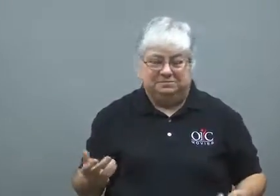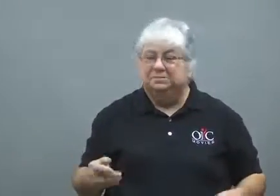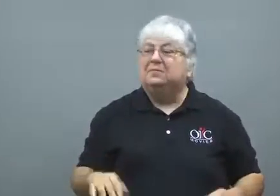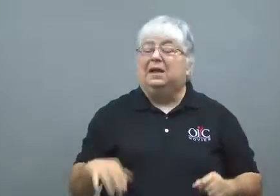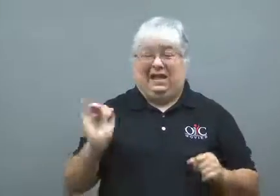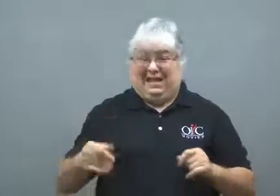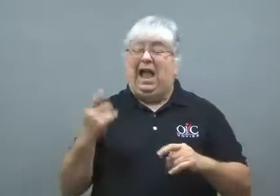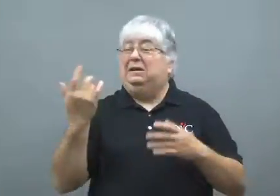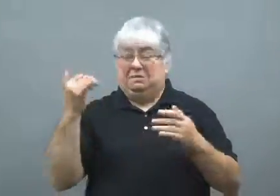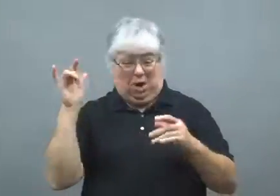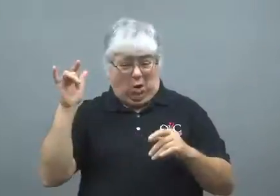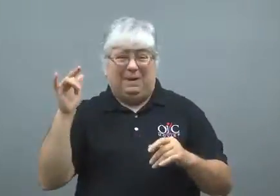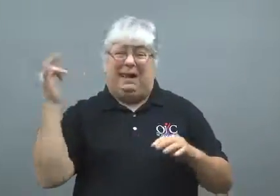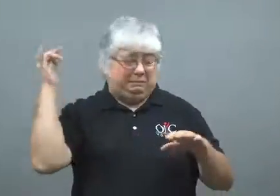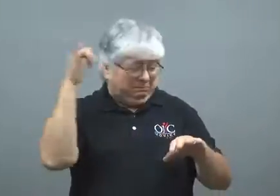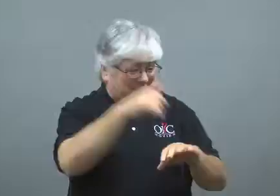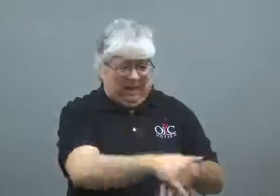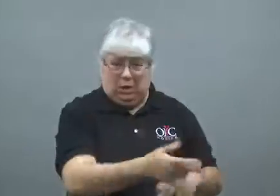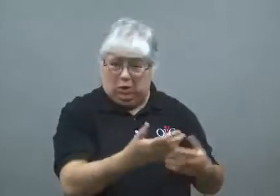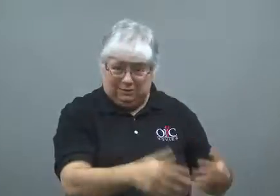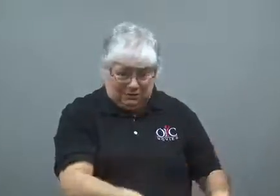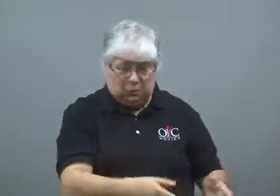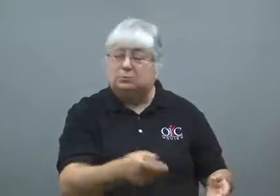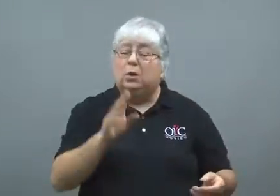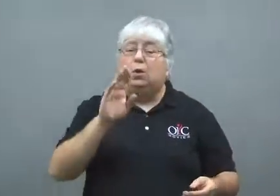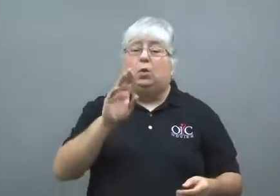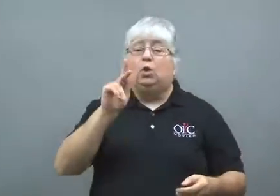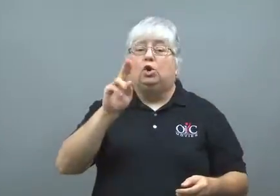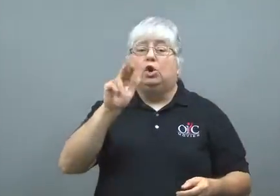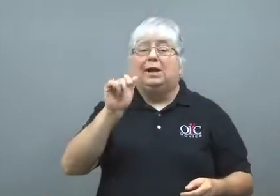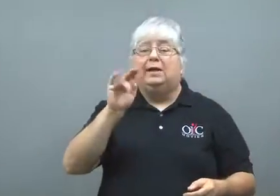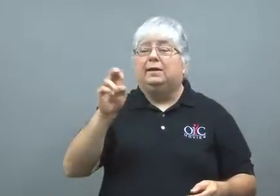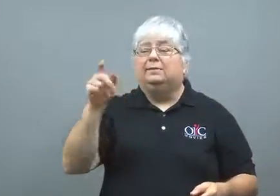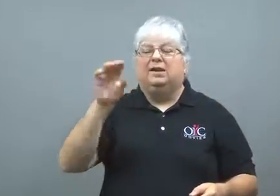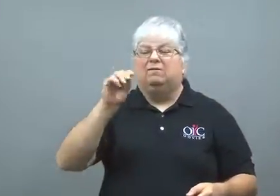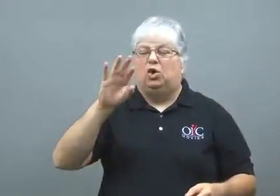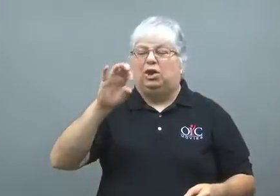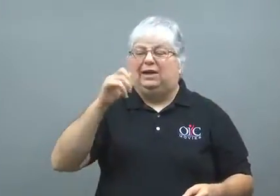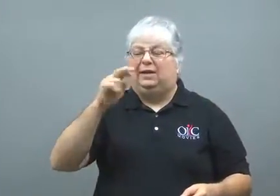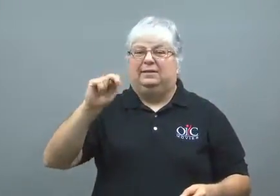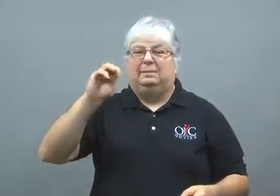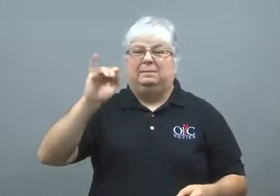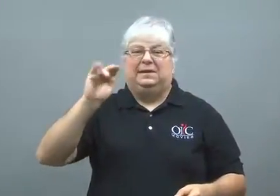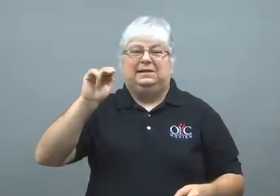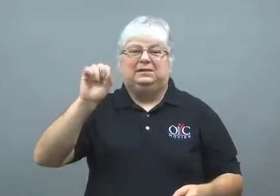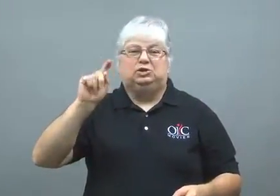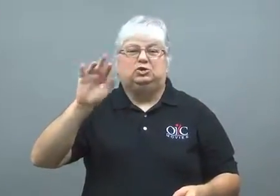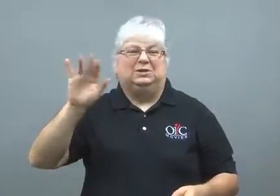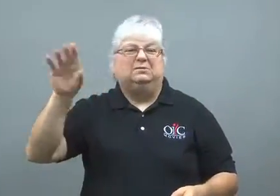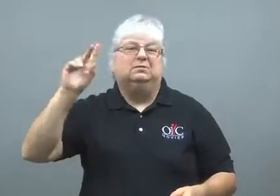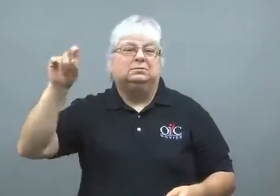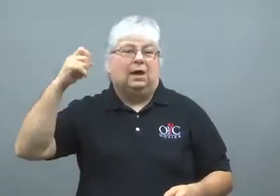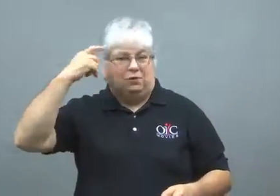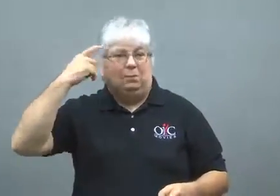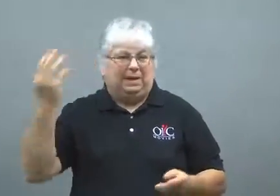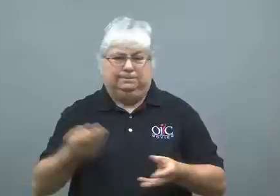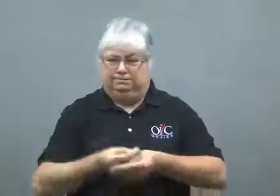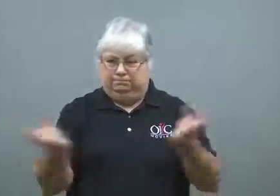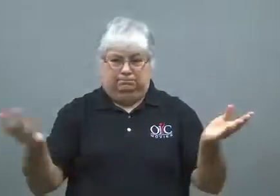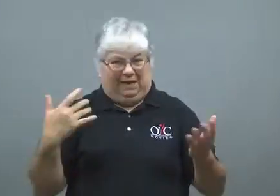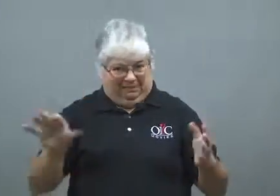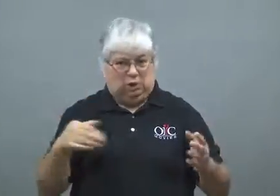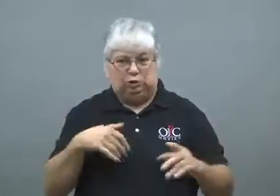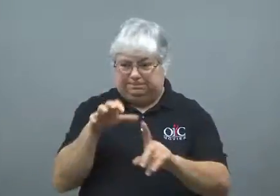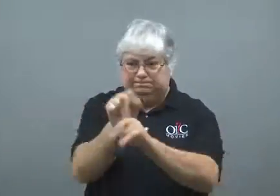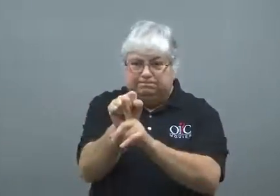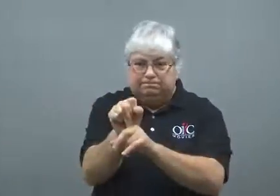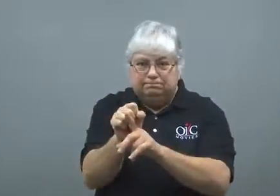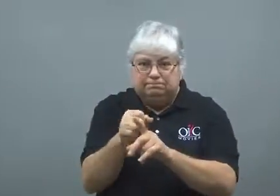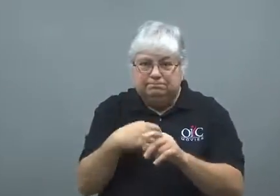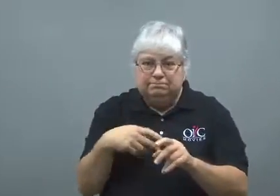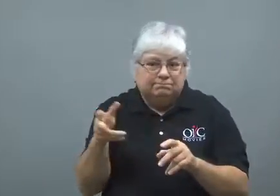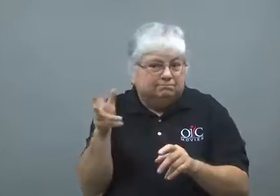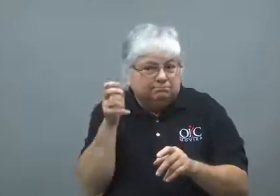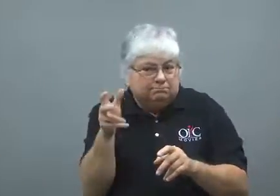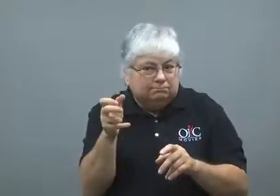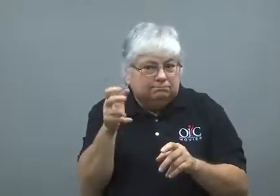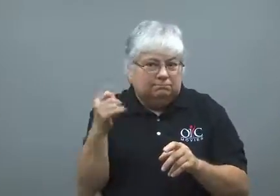After the crash, the Ukrainian foreign ministry distributed